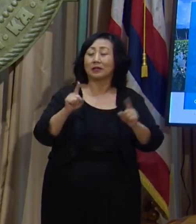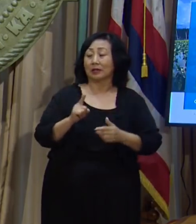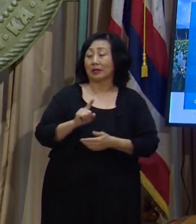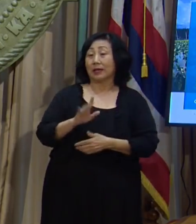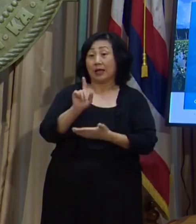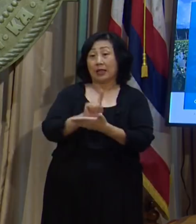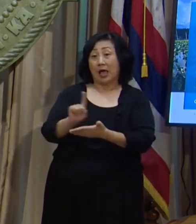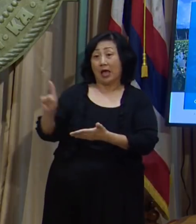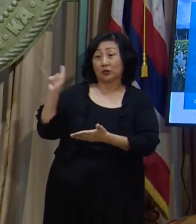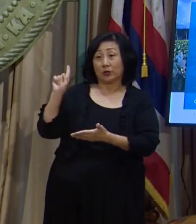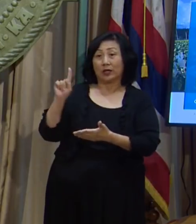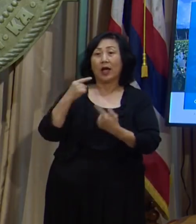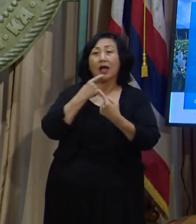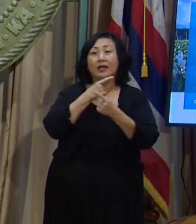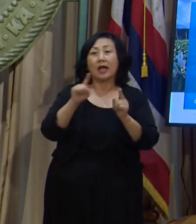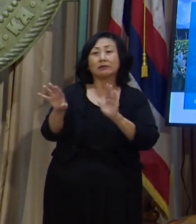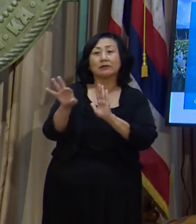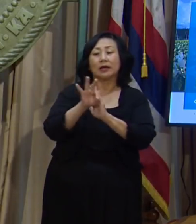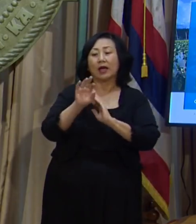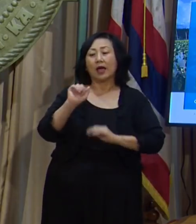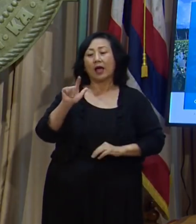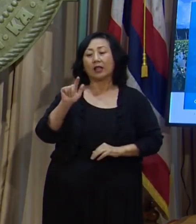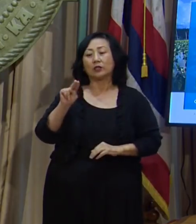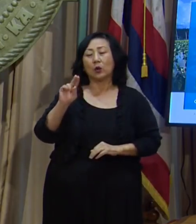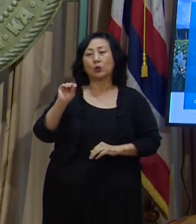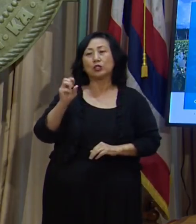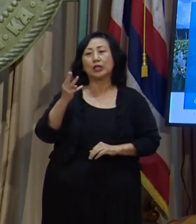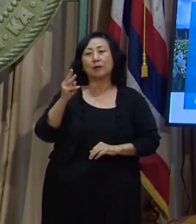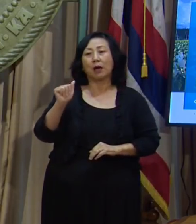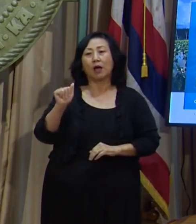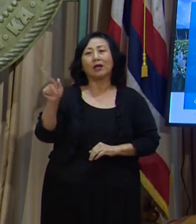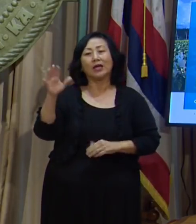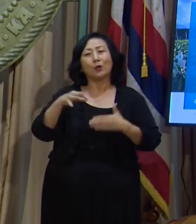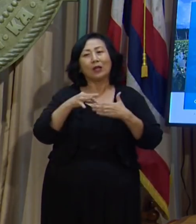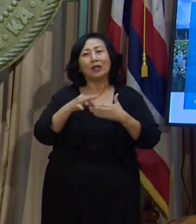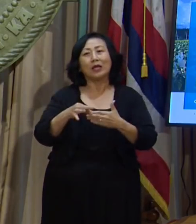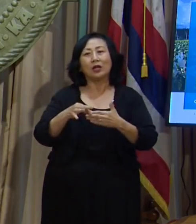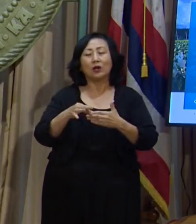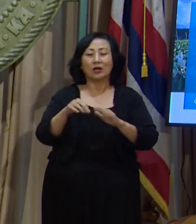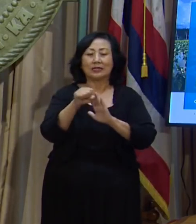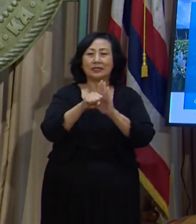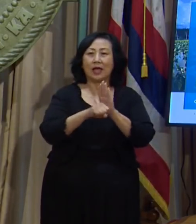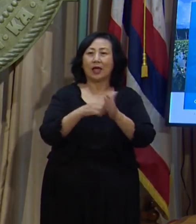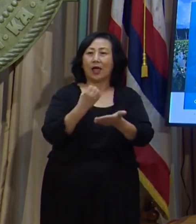AND IT IS ONLY THE BEGINNING. LAST WEEK, I ANNOUNCED THE